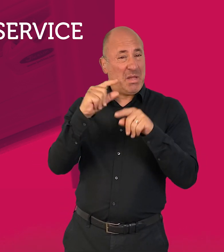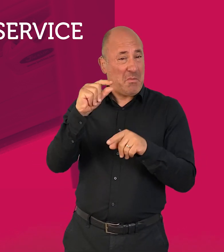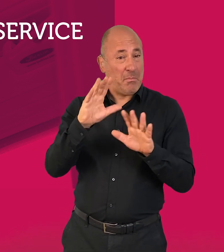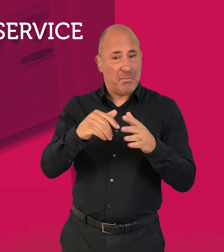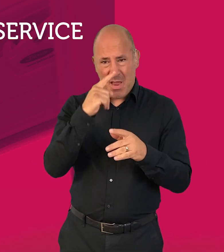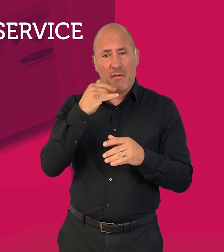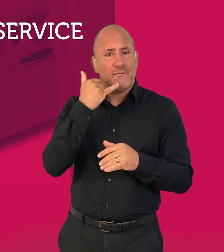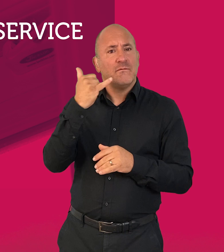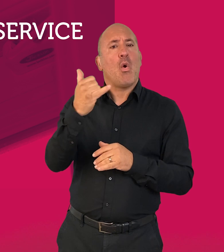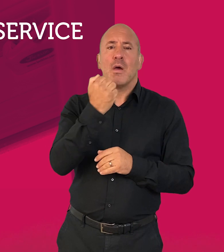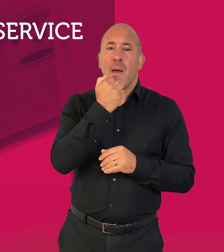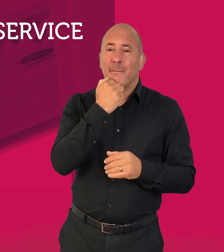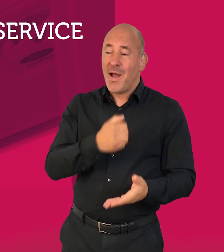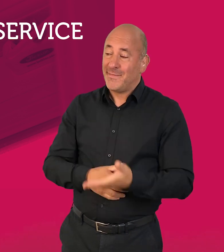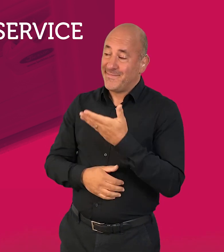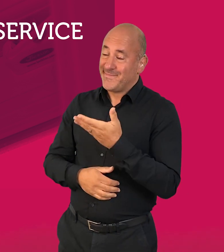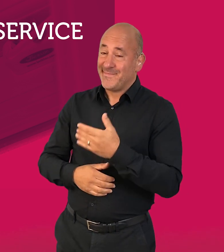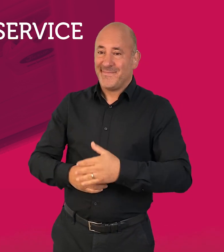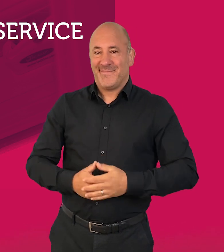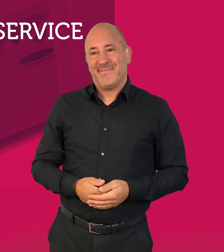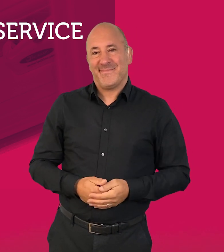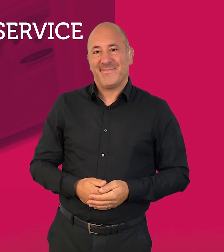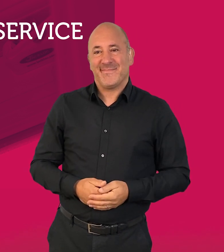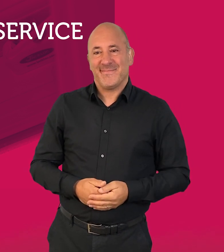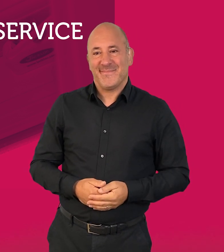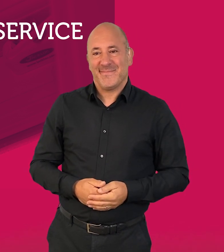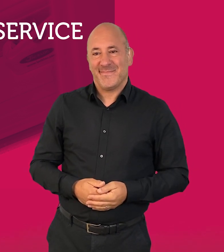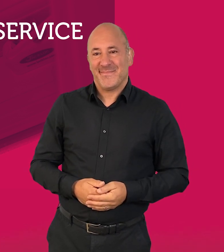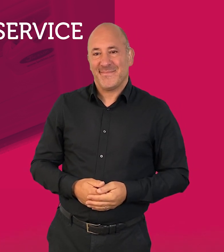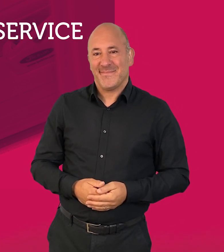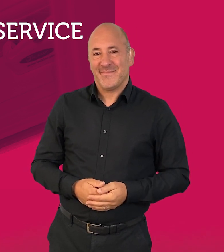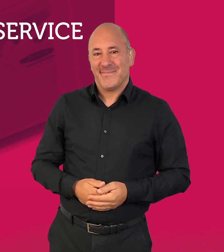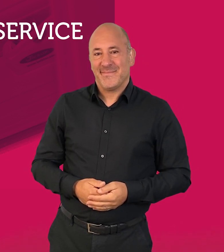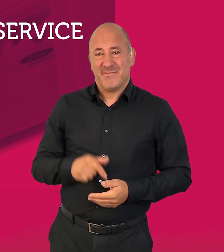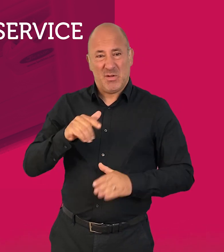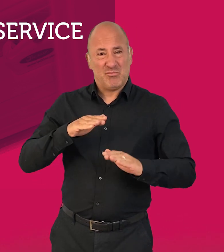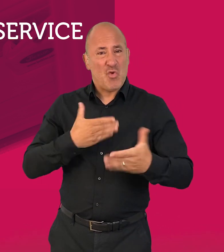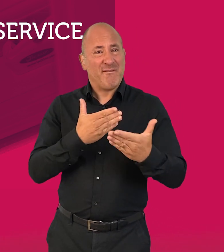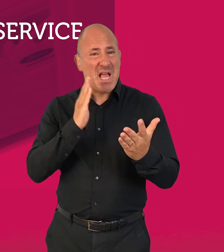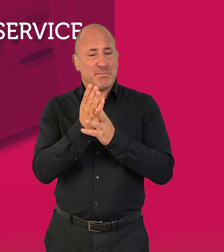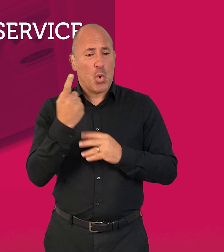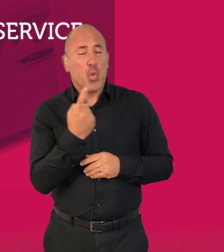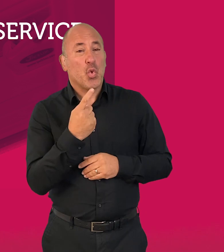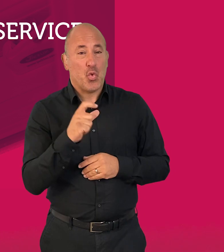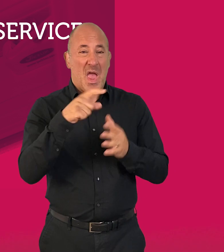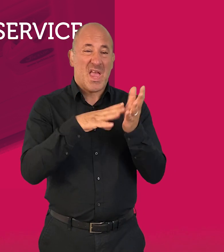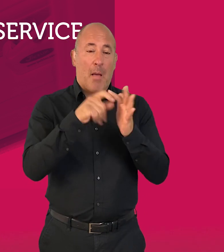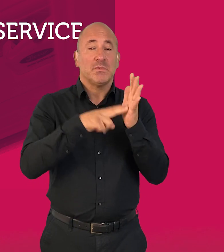Phone on 0203 884 0468. This service can be accessed by any Camden resident who is over